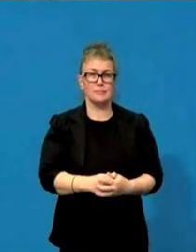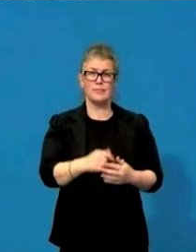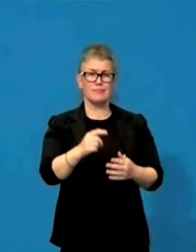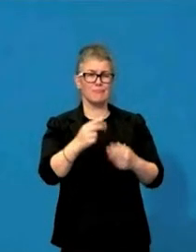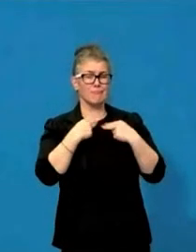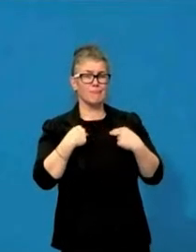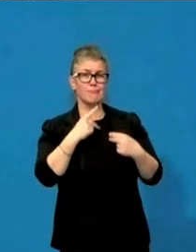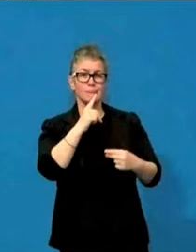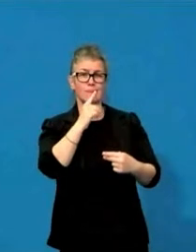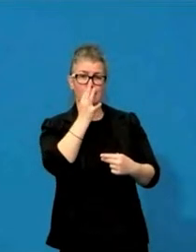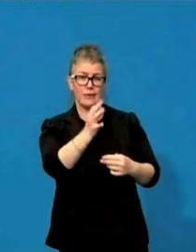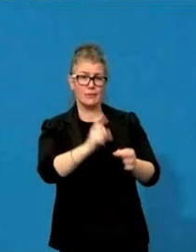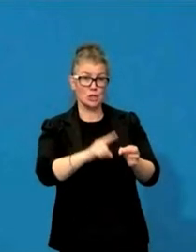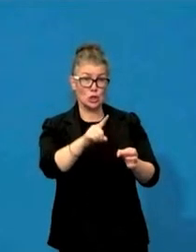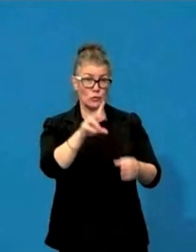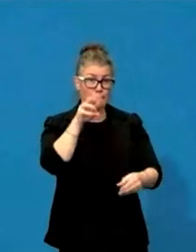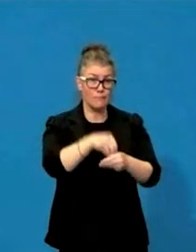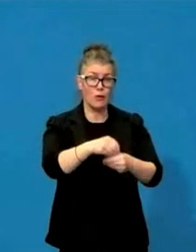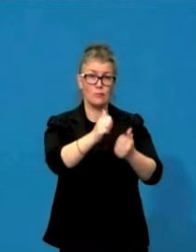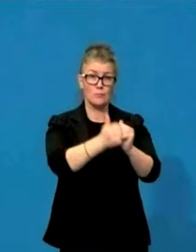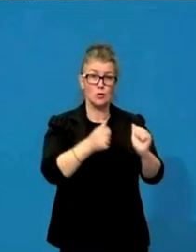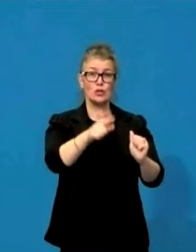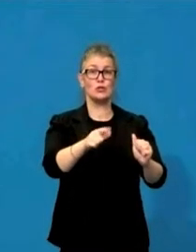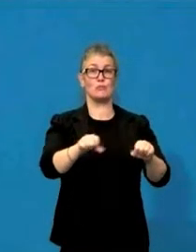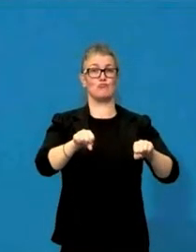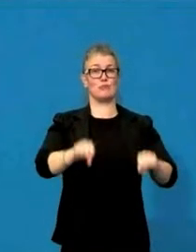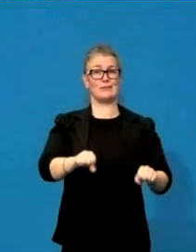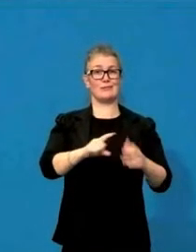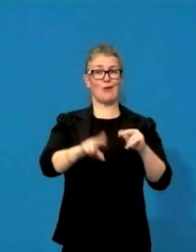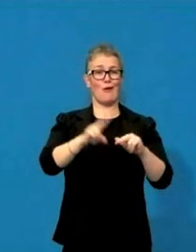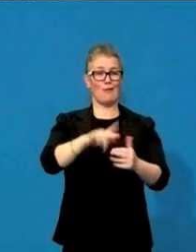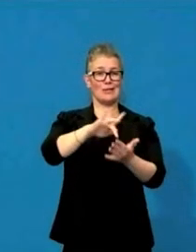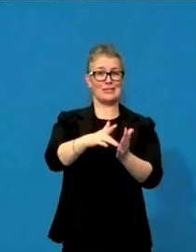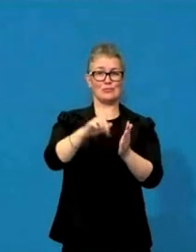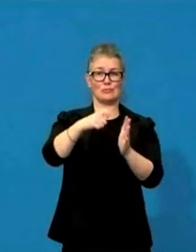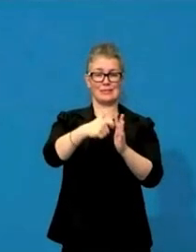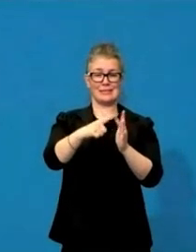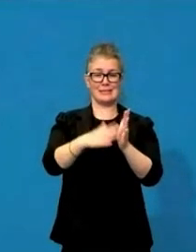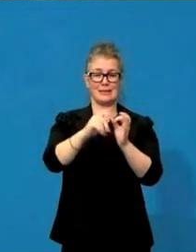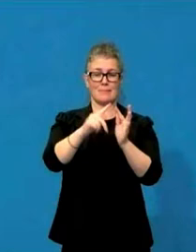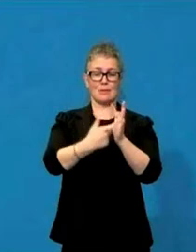In fact, you are the president of the Central Kimberley Football League? Yes, I am.